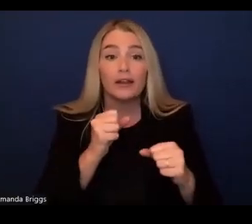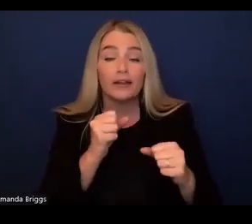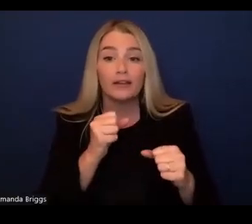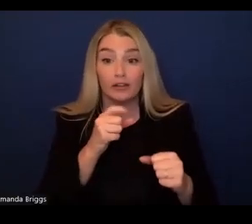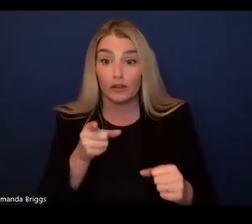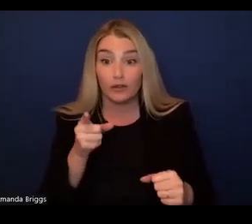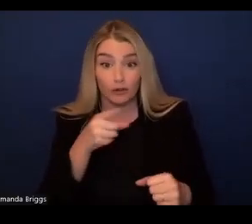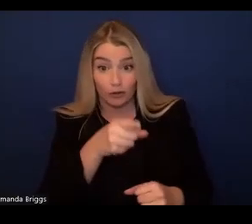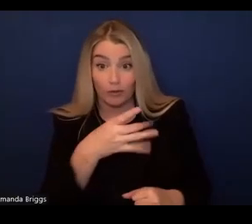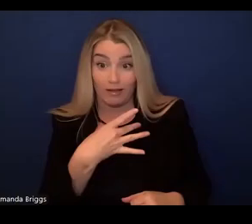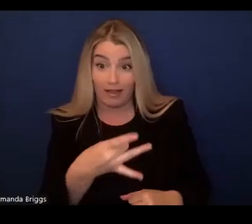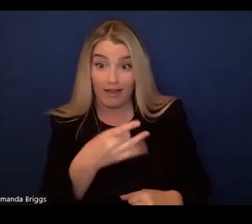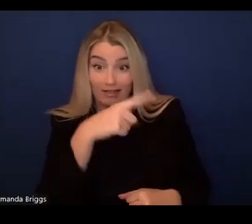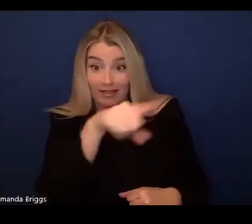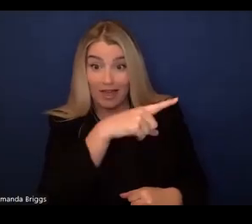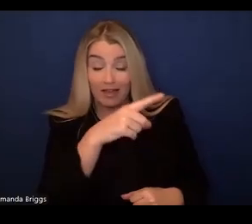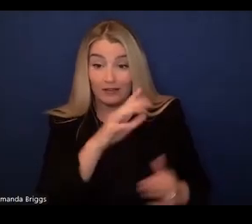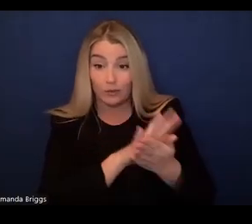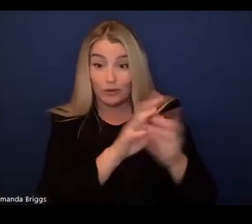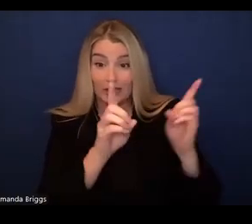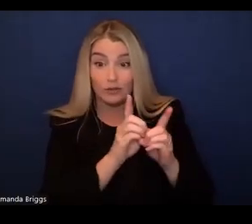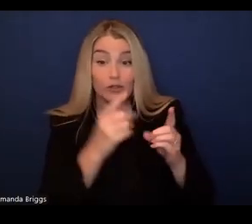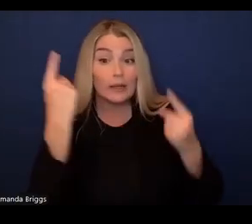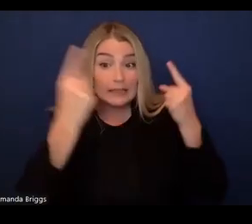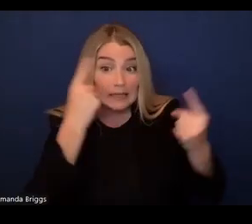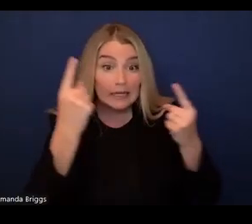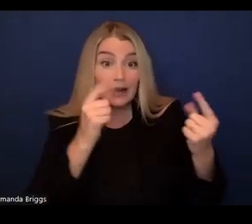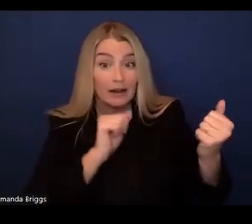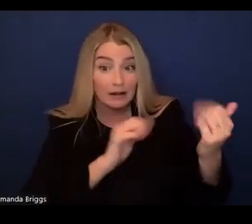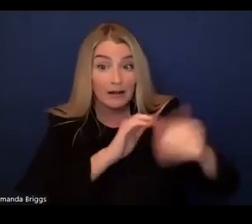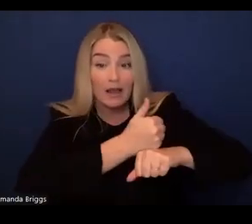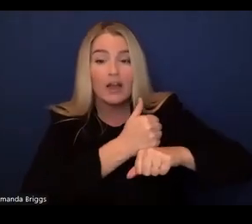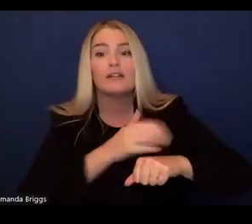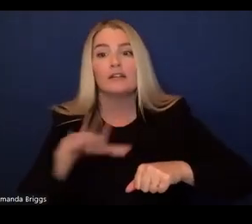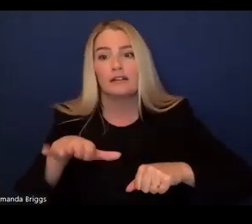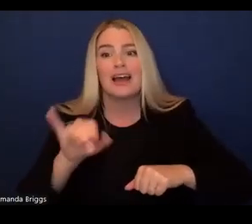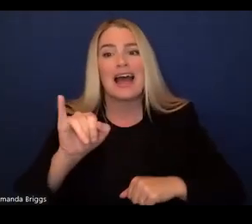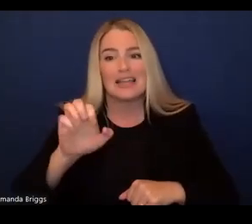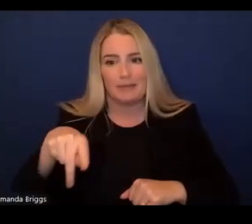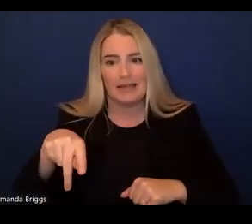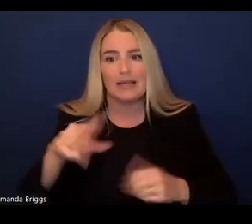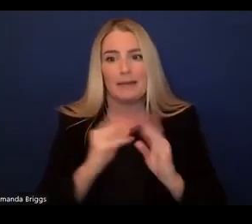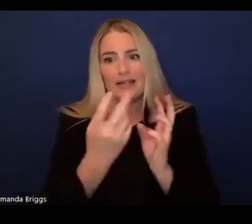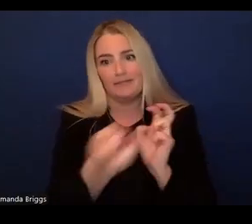to consider and implement, I would say address that at an IEP meeting.